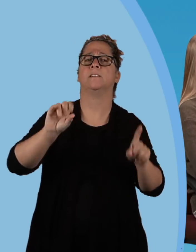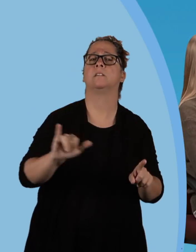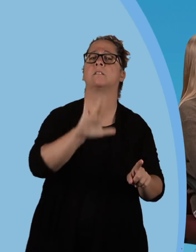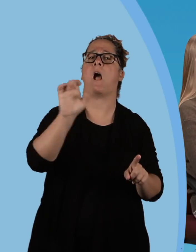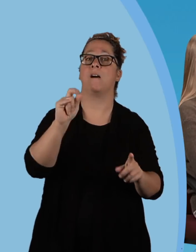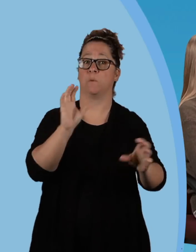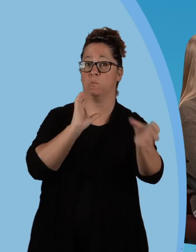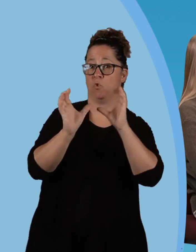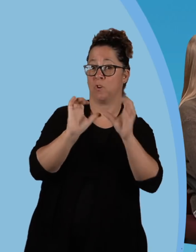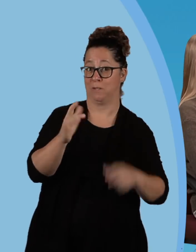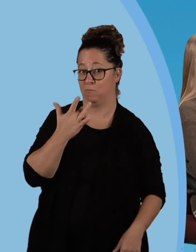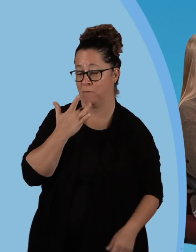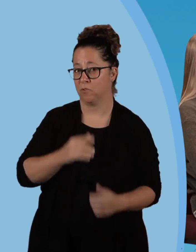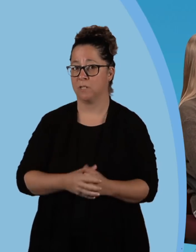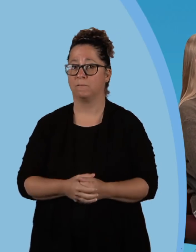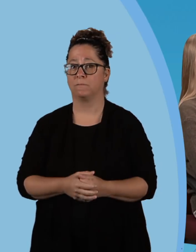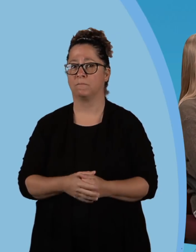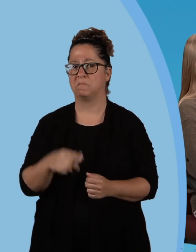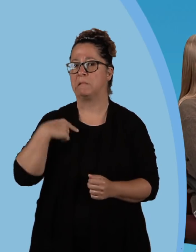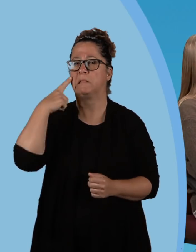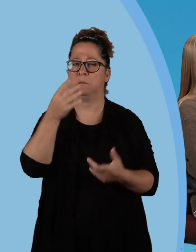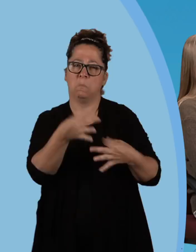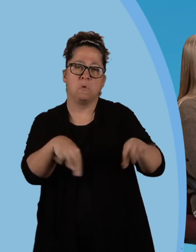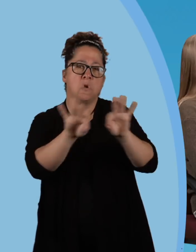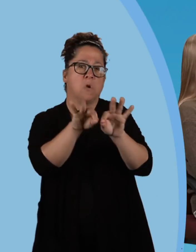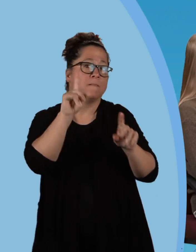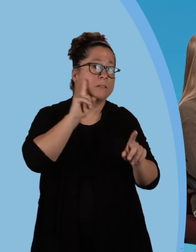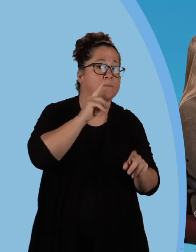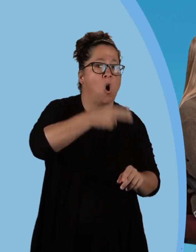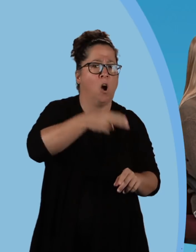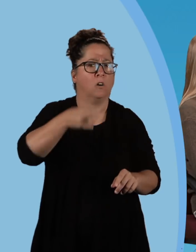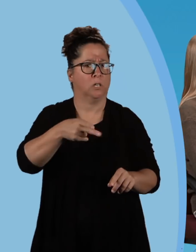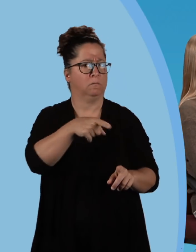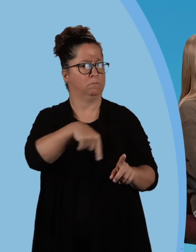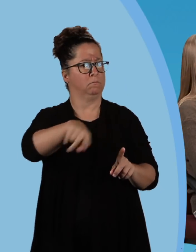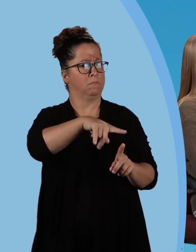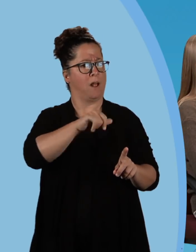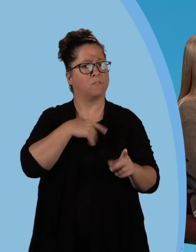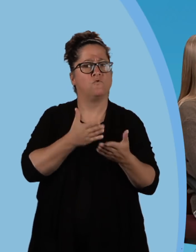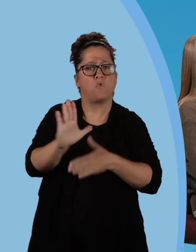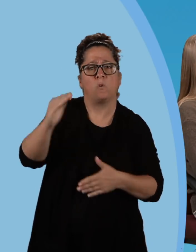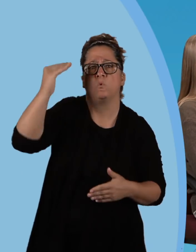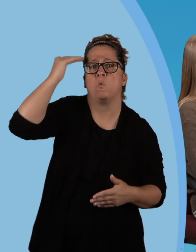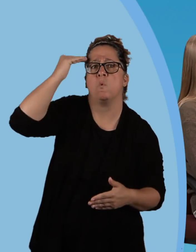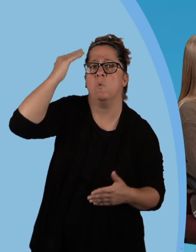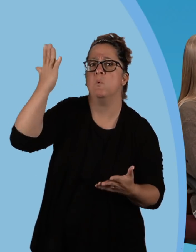of communication styles and preferences. I also think it's important for deaf and hard of hearing students